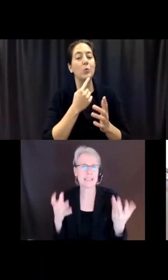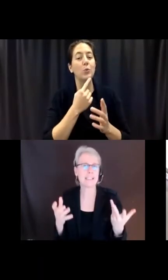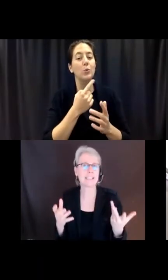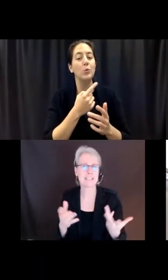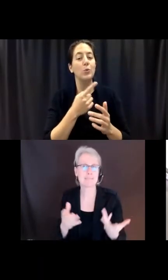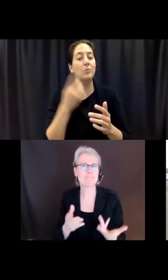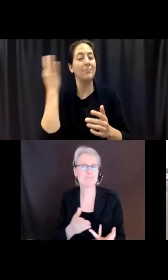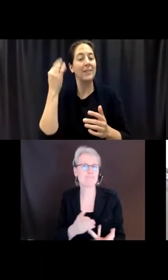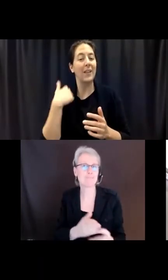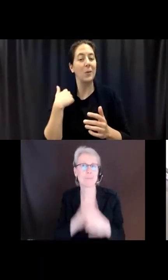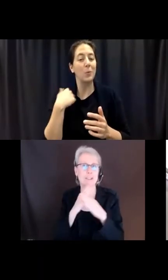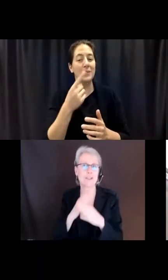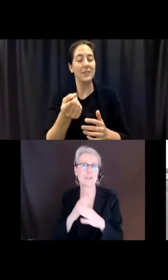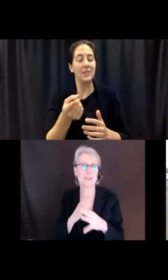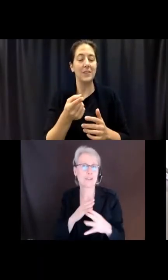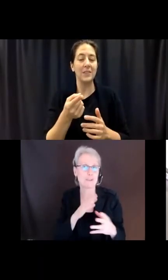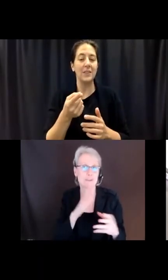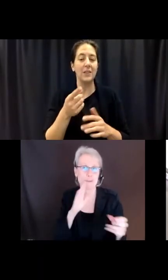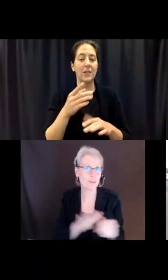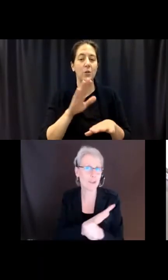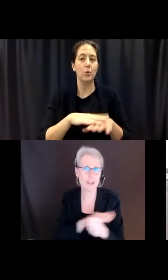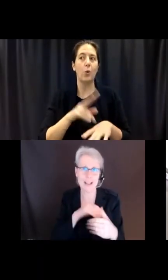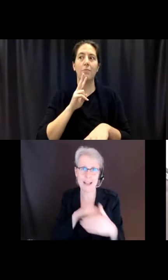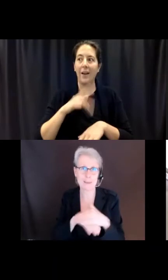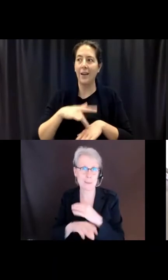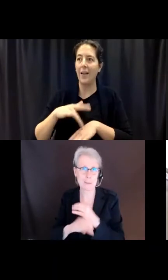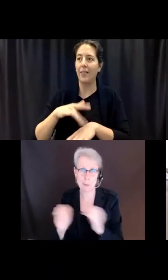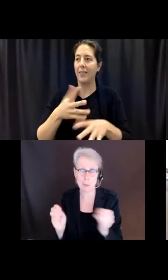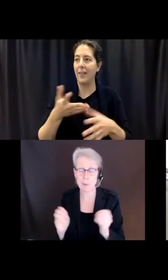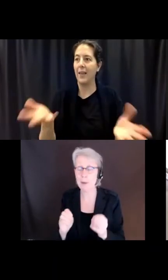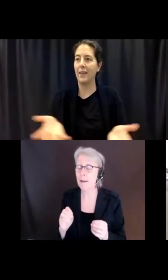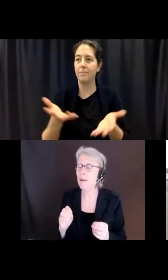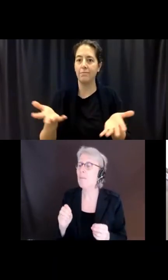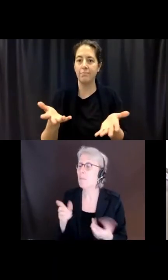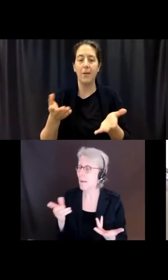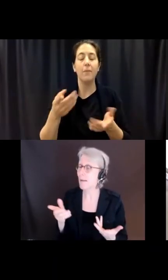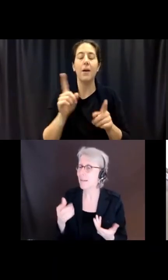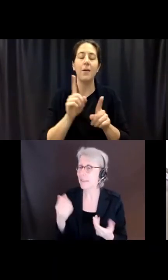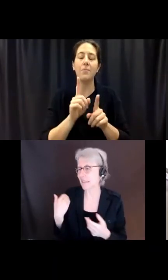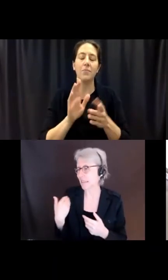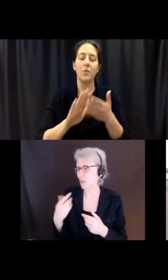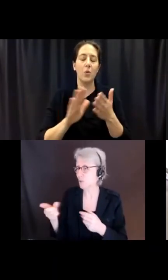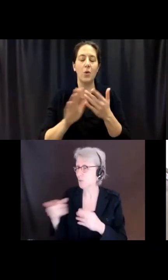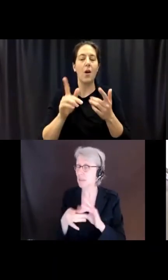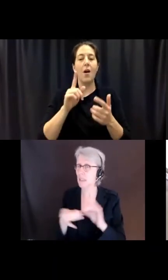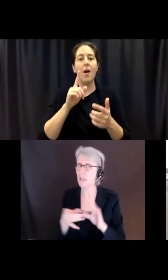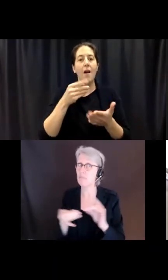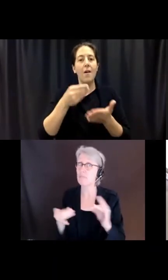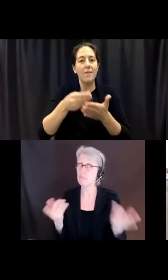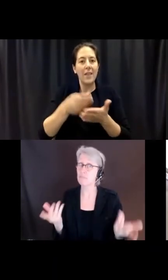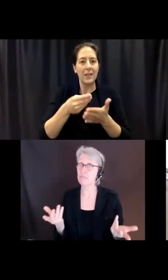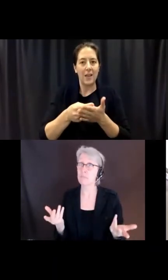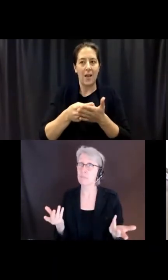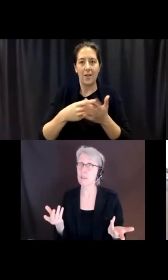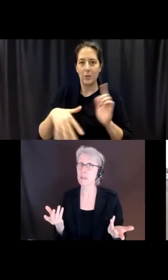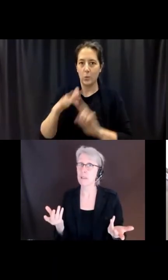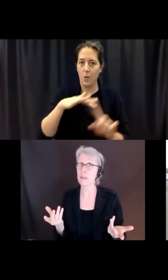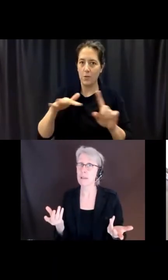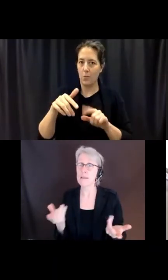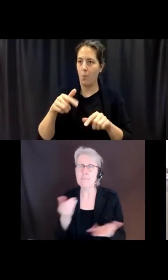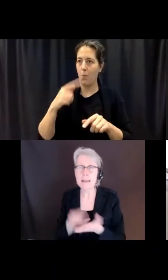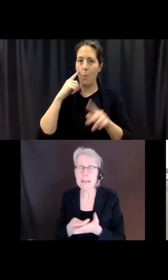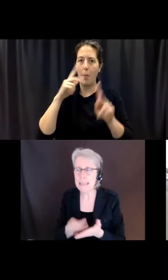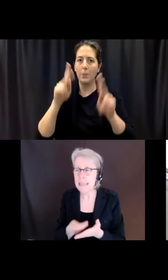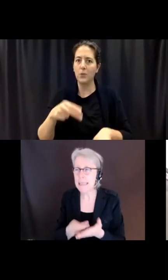TO WHAT YOU SAID AT THE BEGINNING, THERE IS THE REALITY WHICH IS THE LACK OF FUNDING FOR